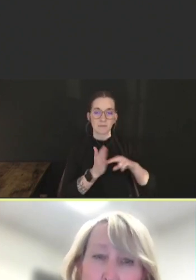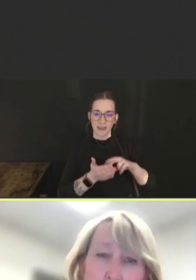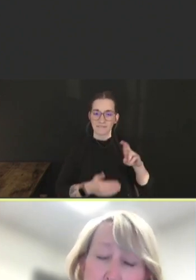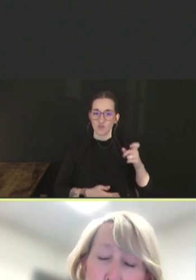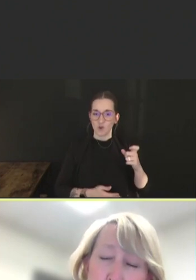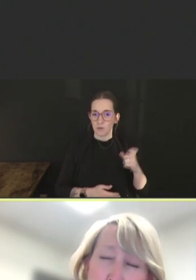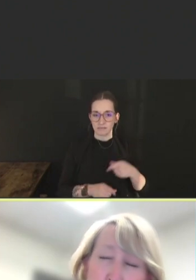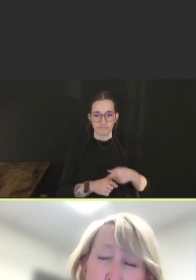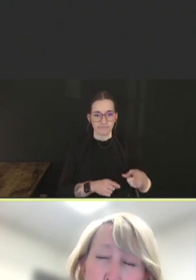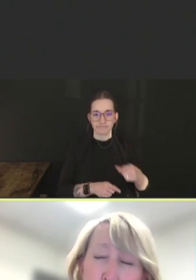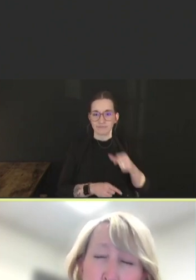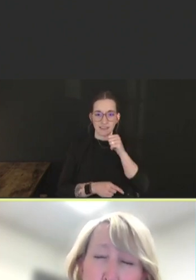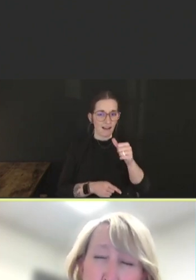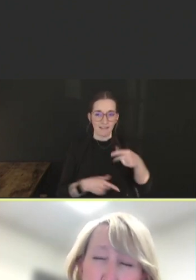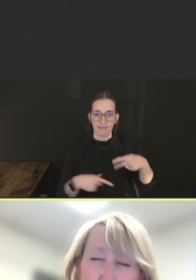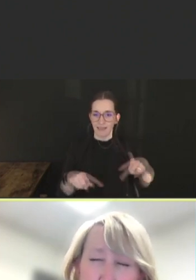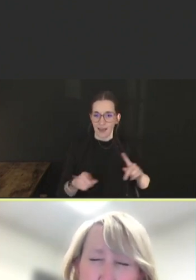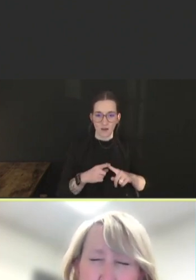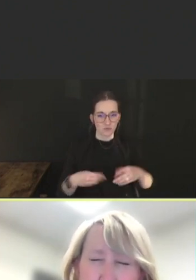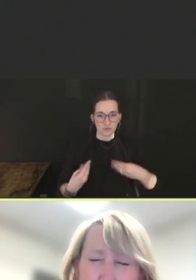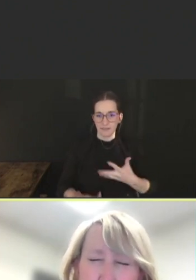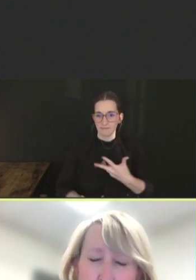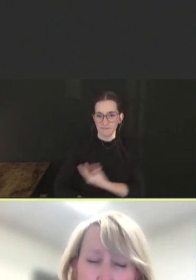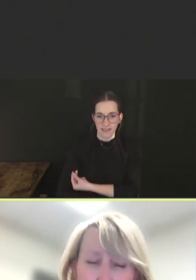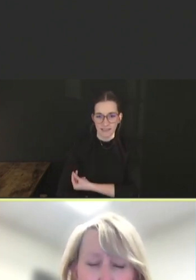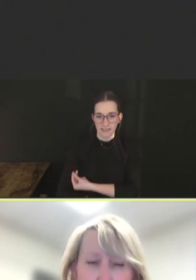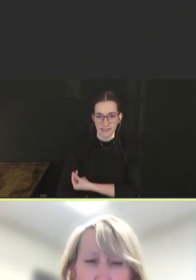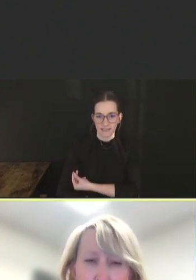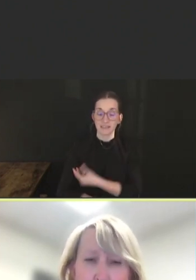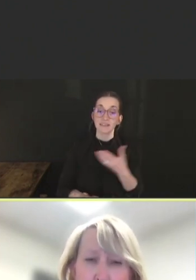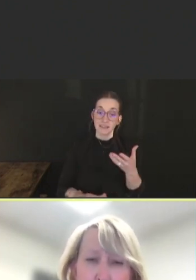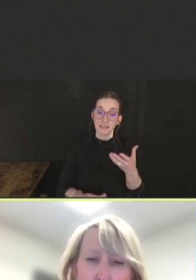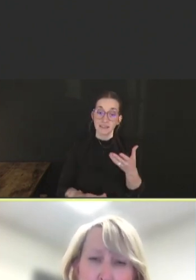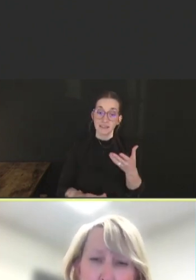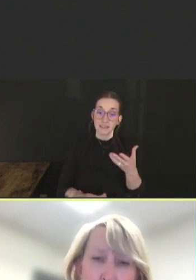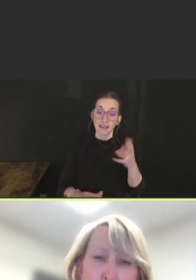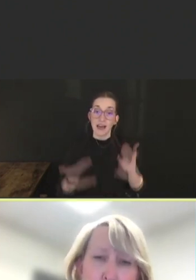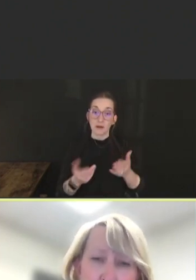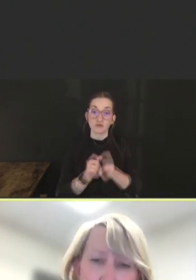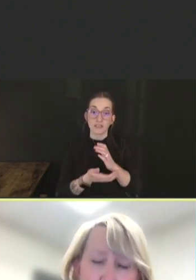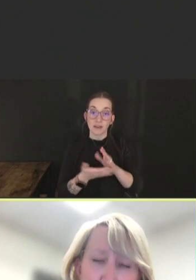Now, it may change some of the laws in the states have ACIP recommendation.